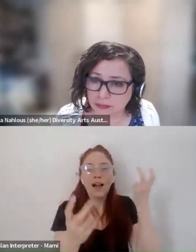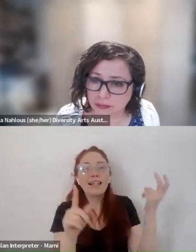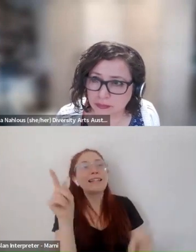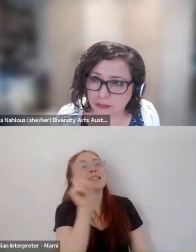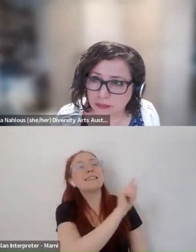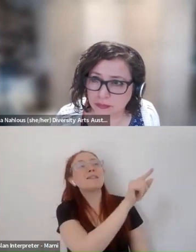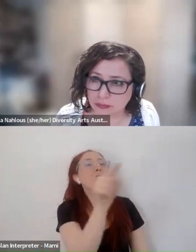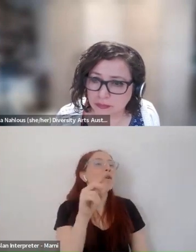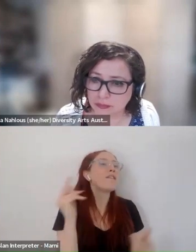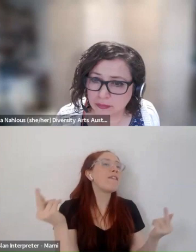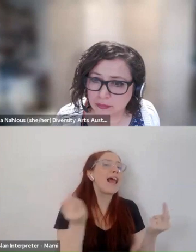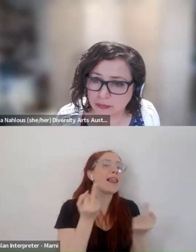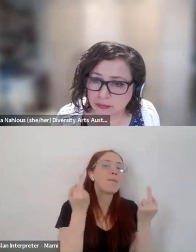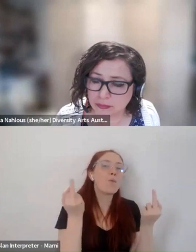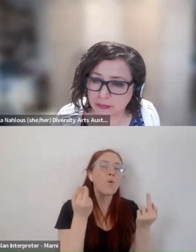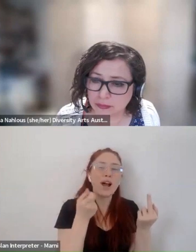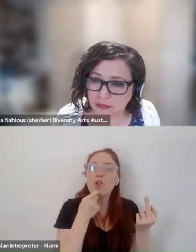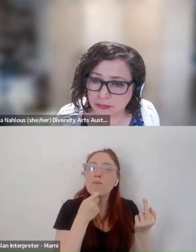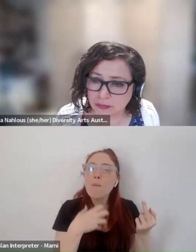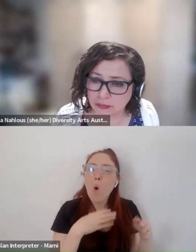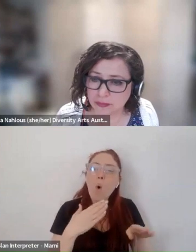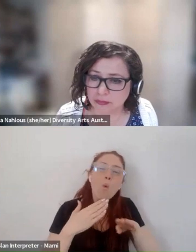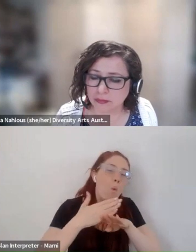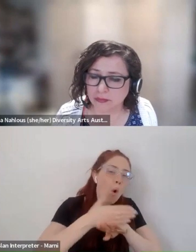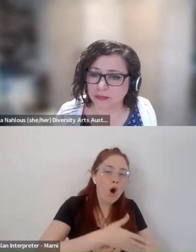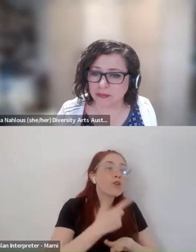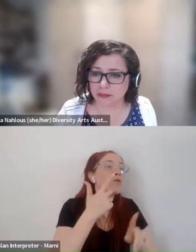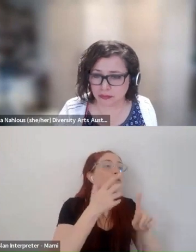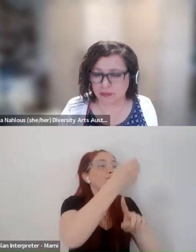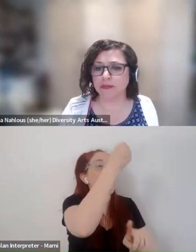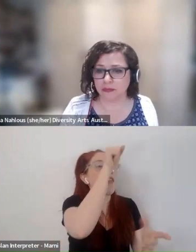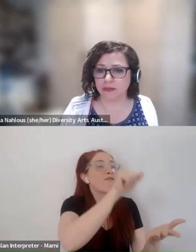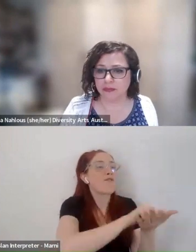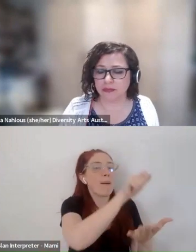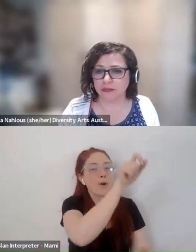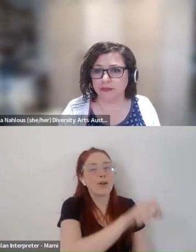more. So I think that's on all of us just as much as everyone